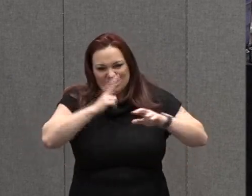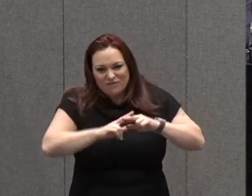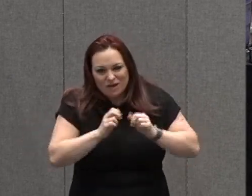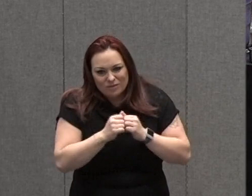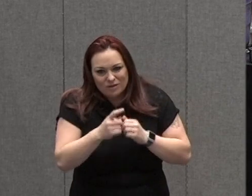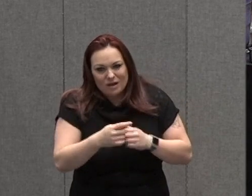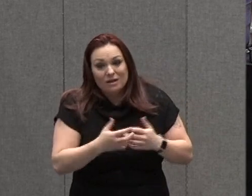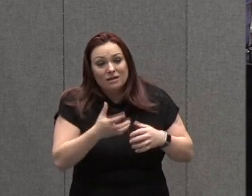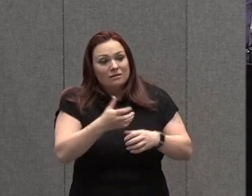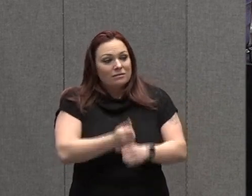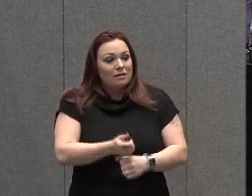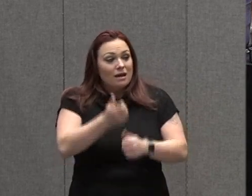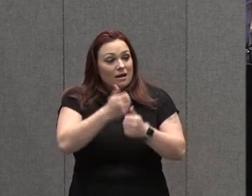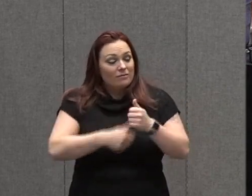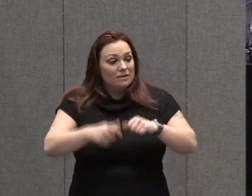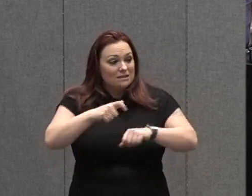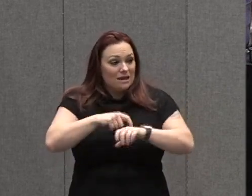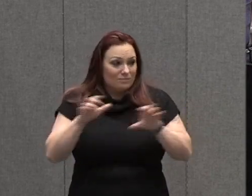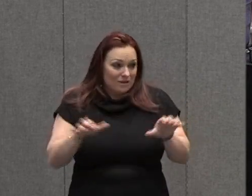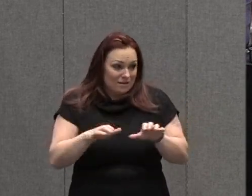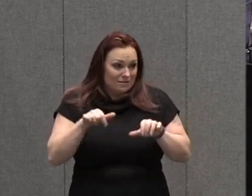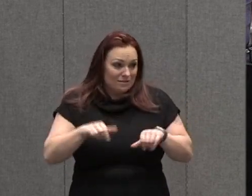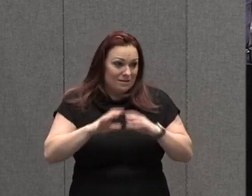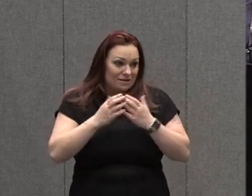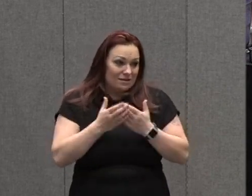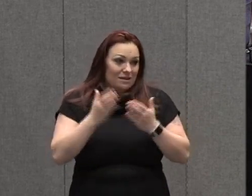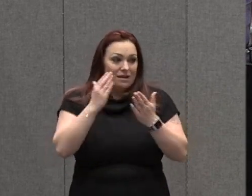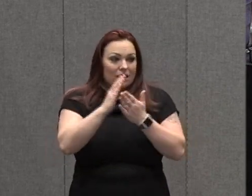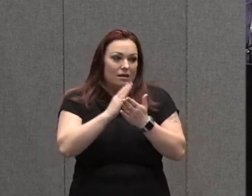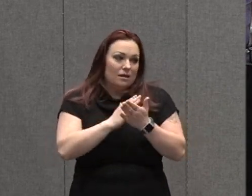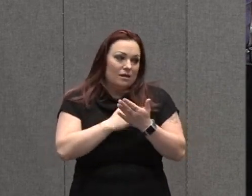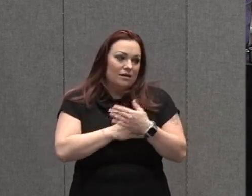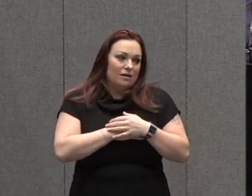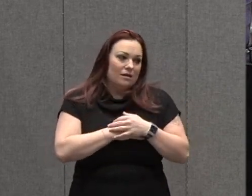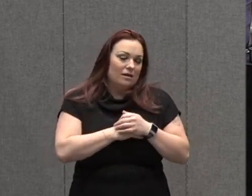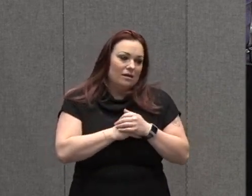Trust me, every time we do this, this class, these lessons, I leave,